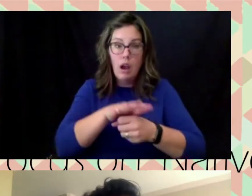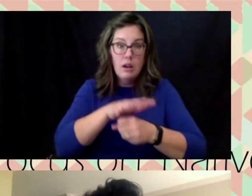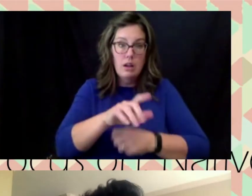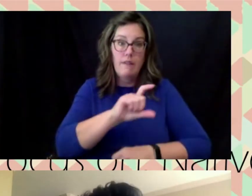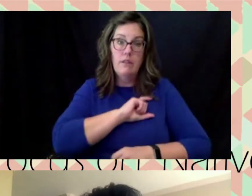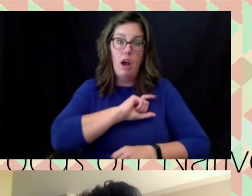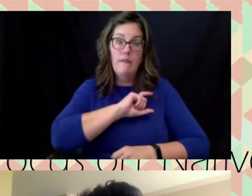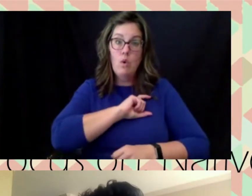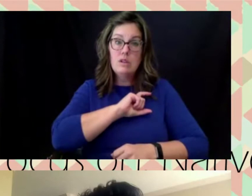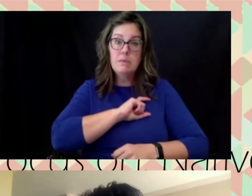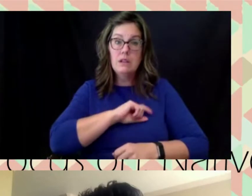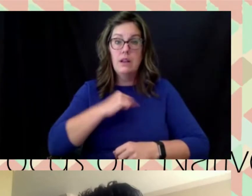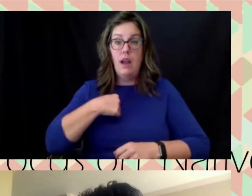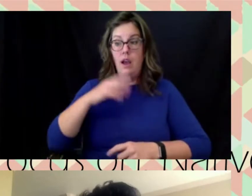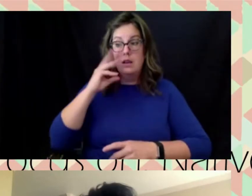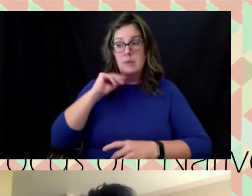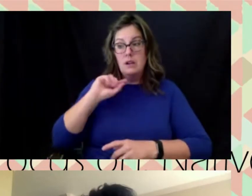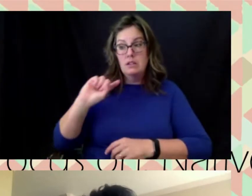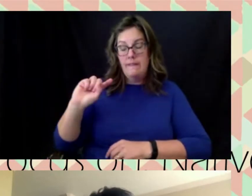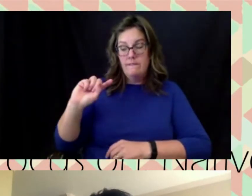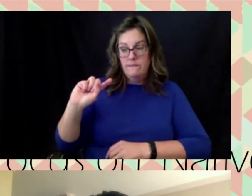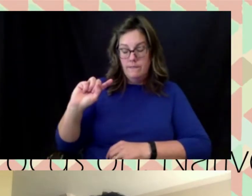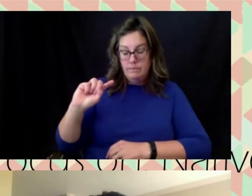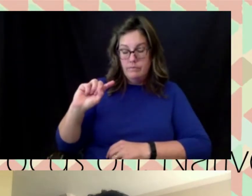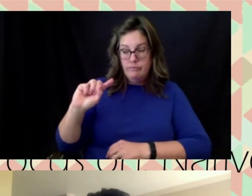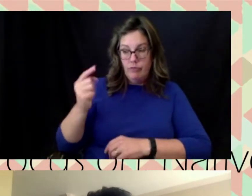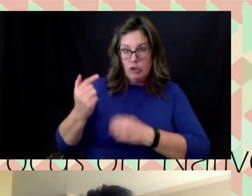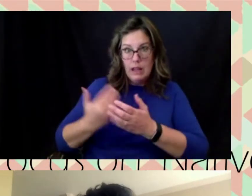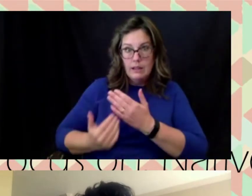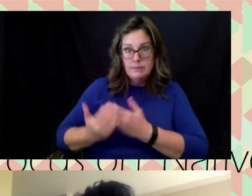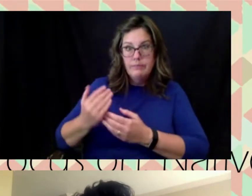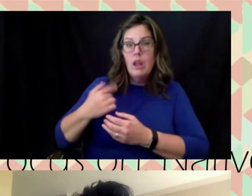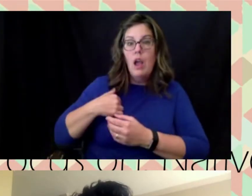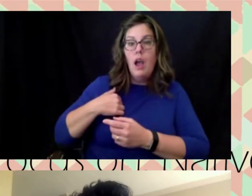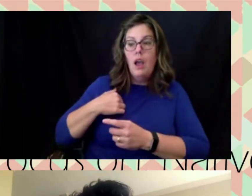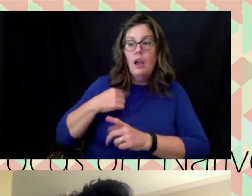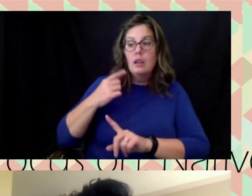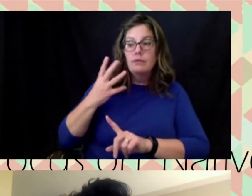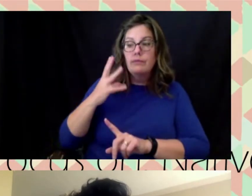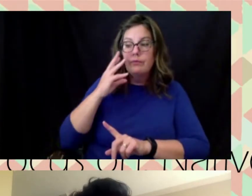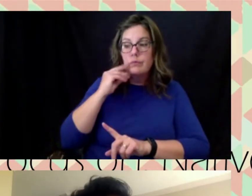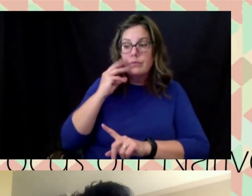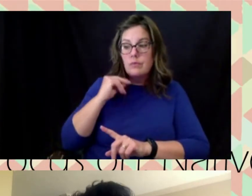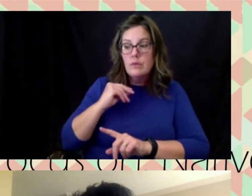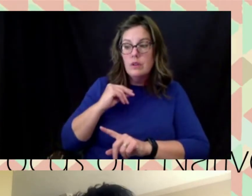one summer i used to run my tribes tribal nations summer youth employment program and